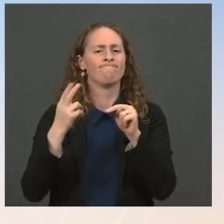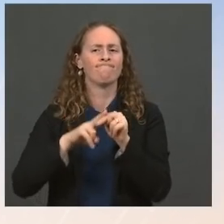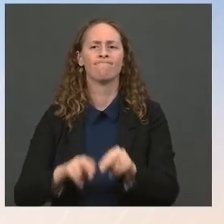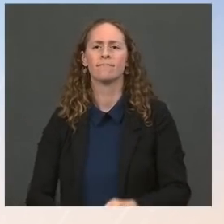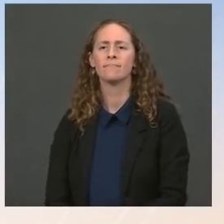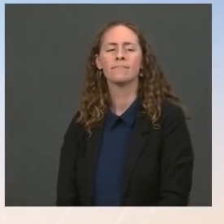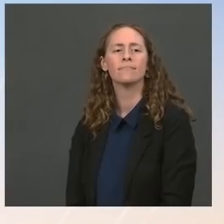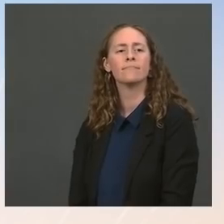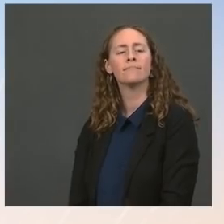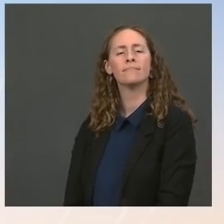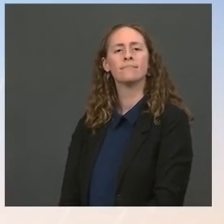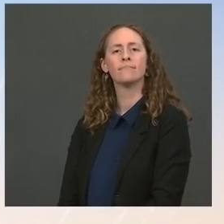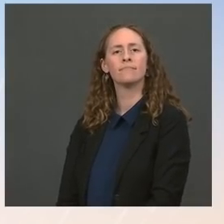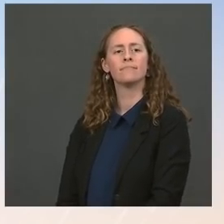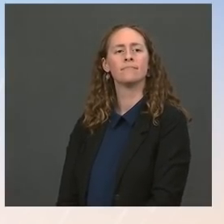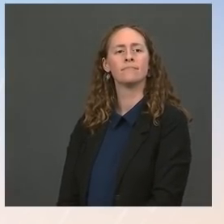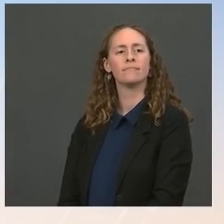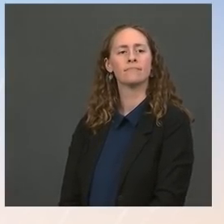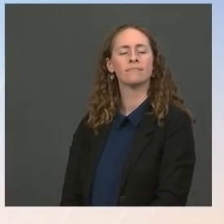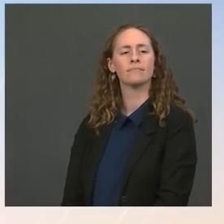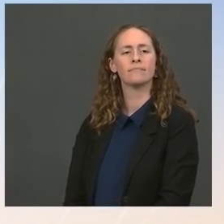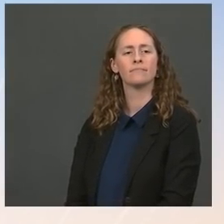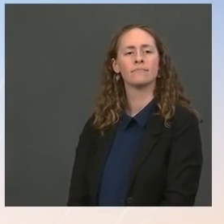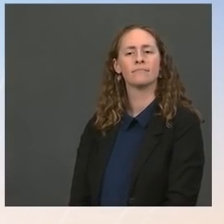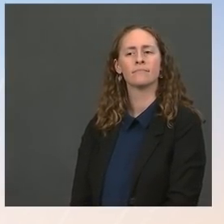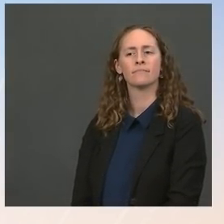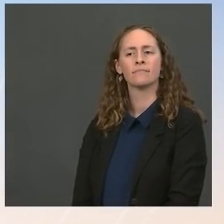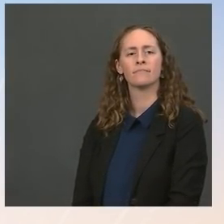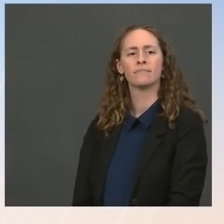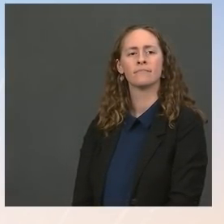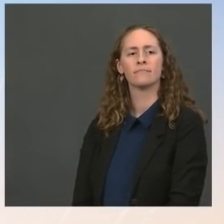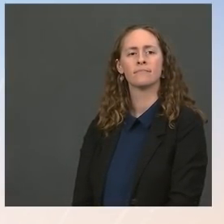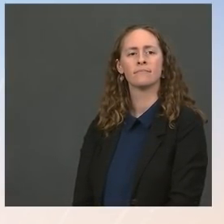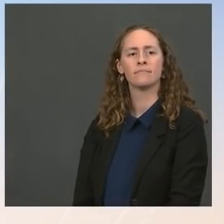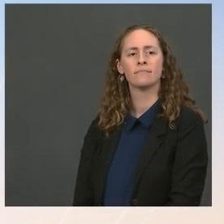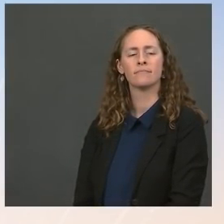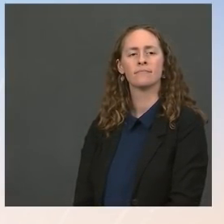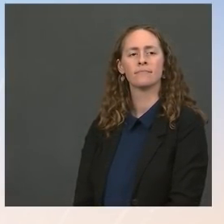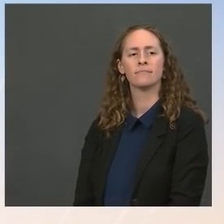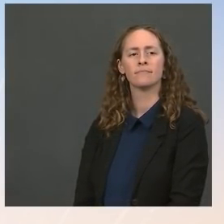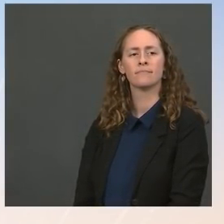The first is just on the rules around the employer